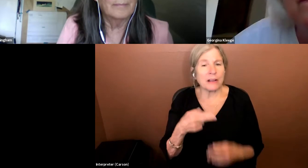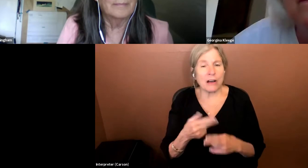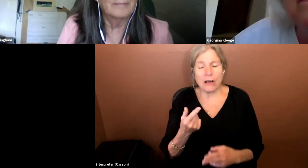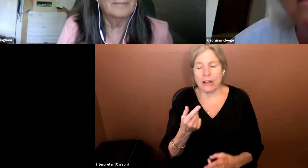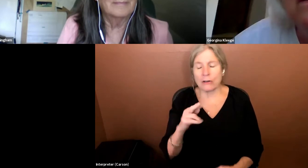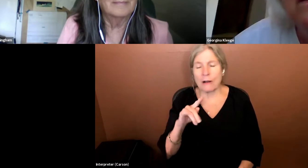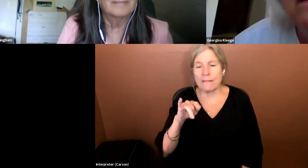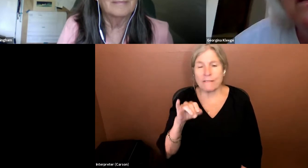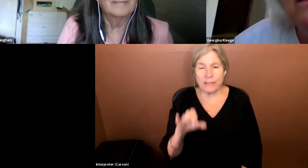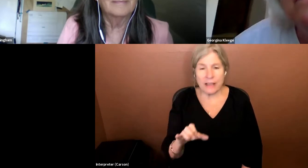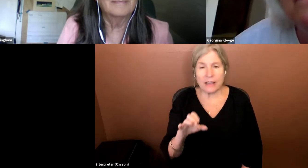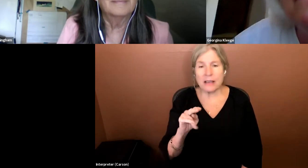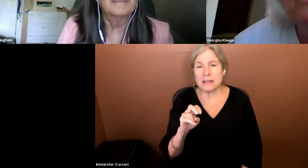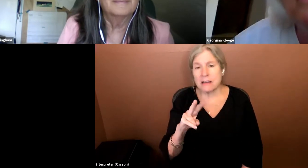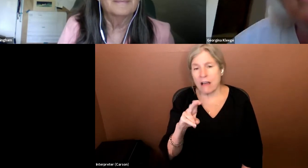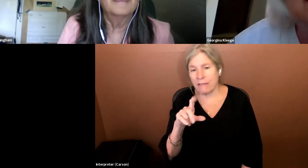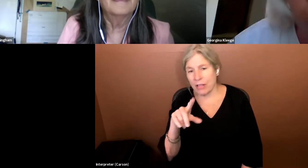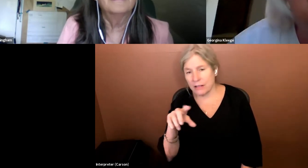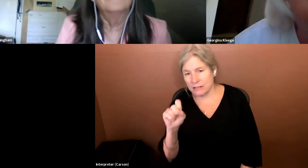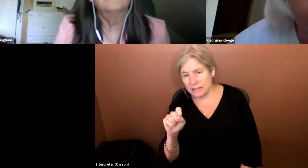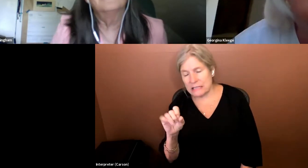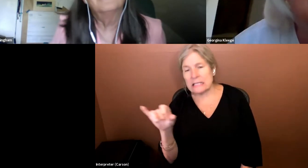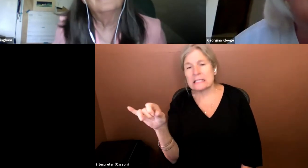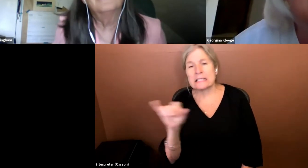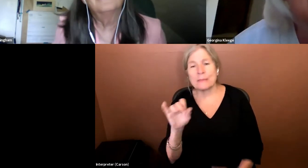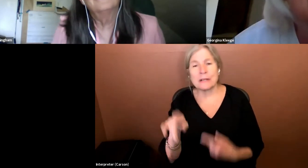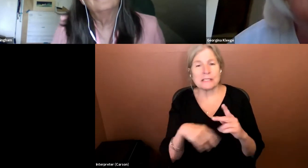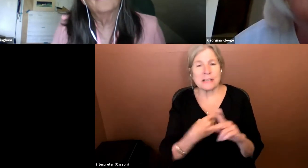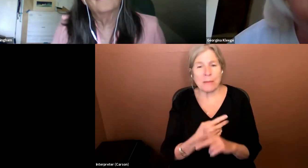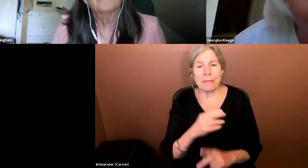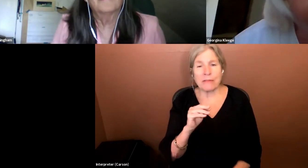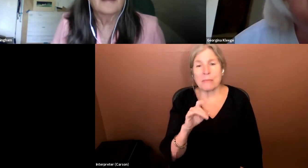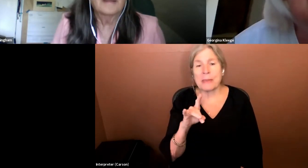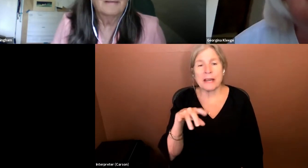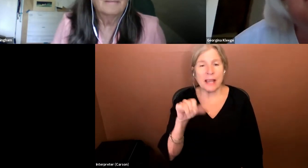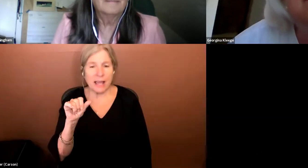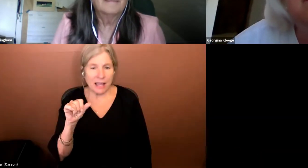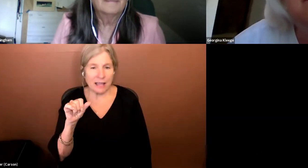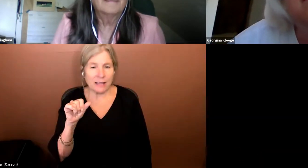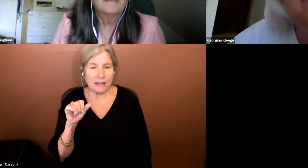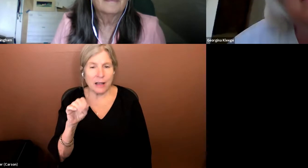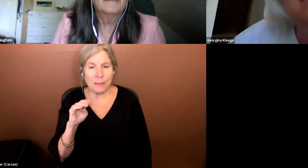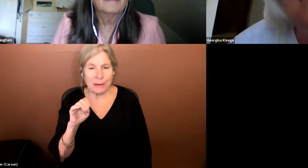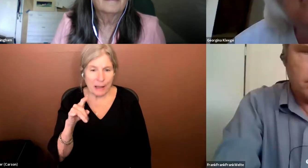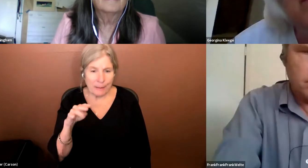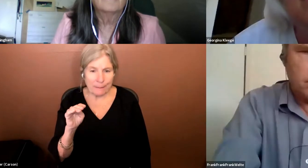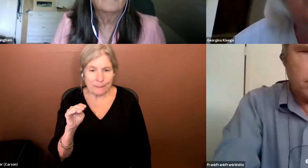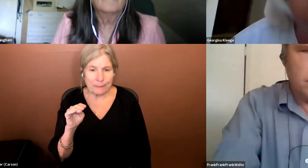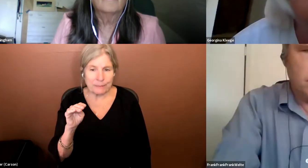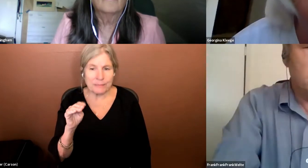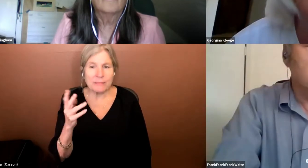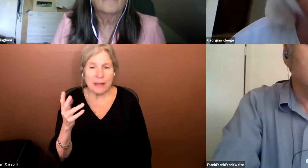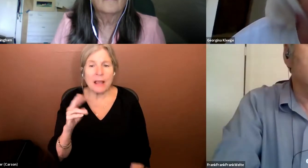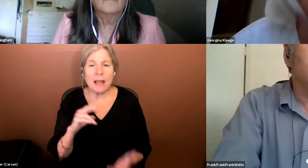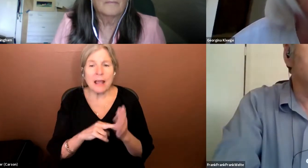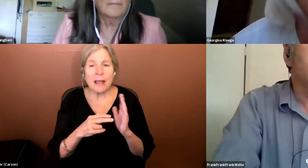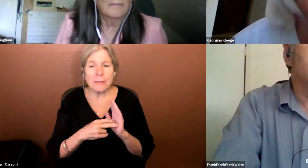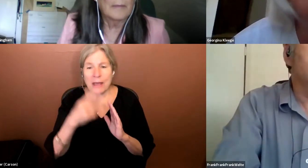So similar type of media medium meant for an adult